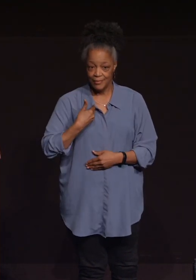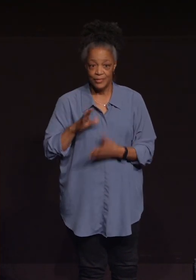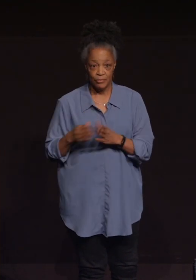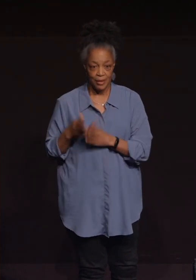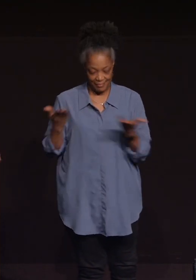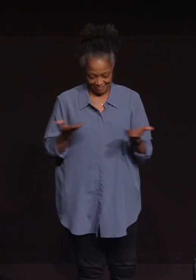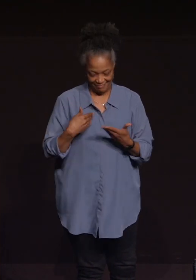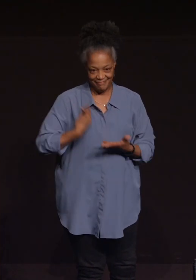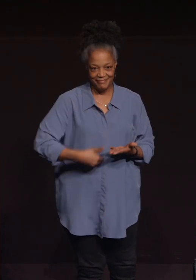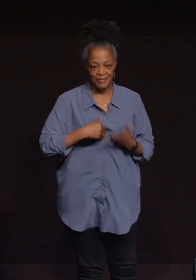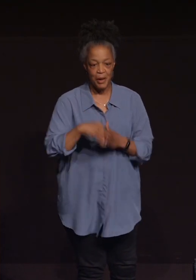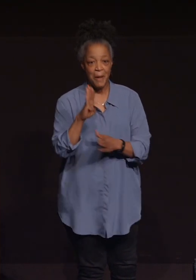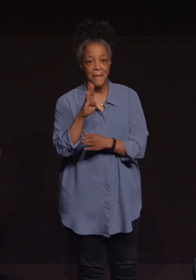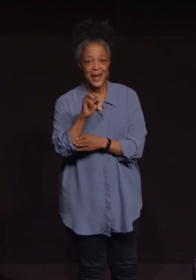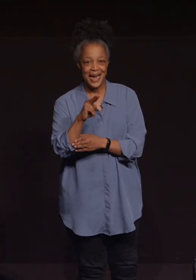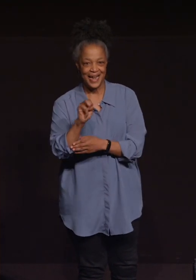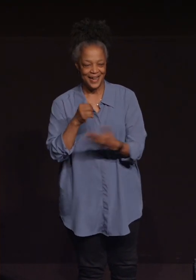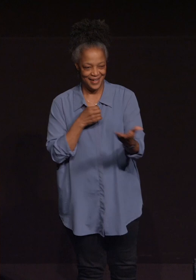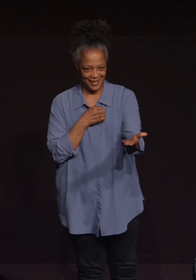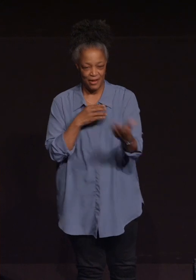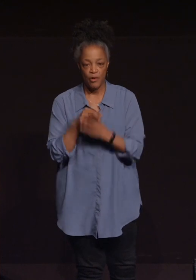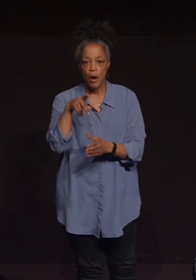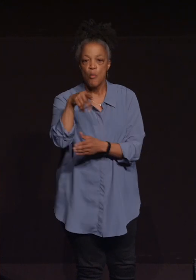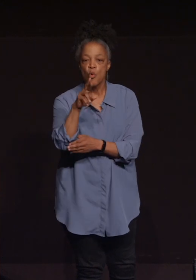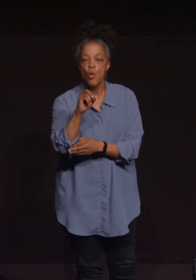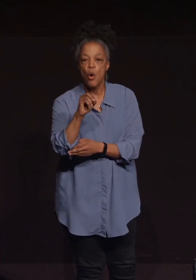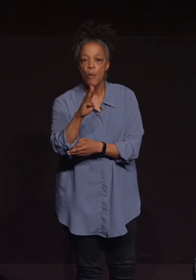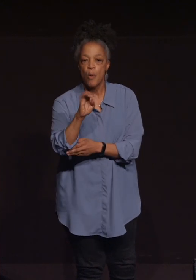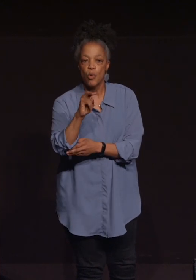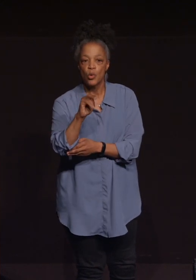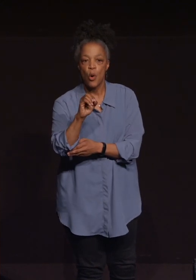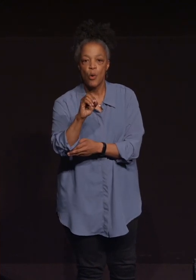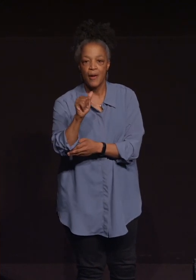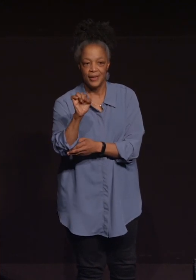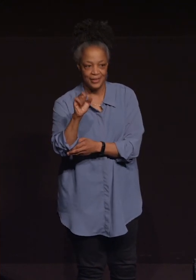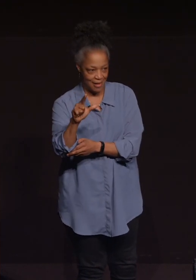to me, and Benny from Pro Bono ASL; the Andrew Mellon